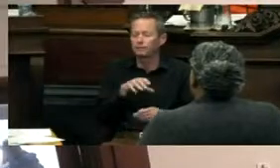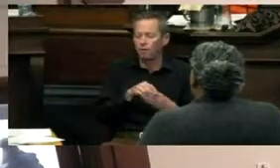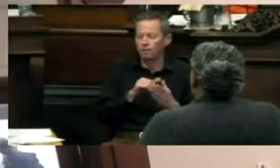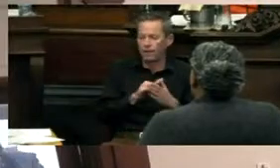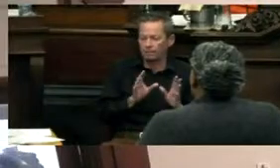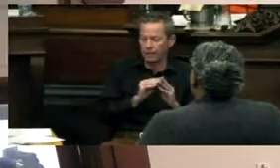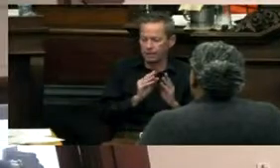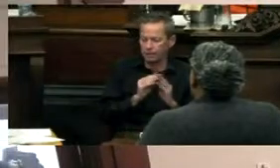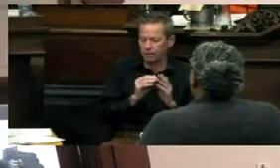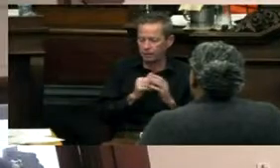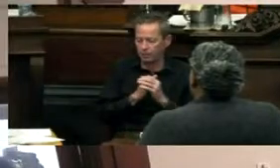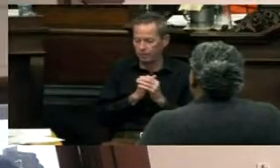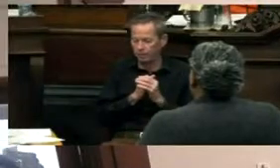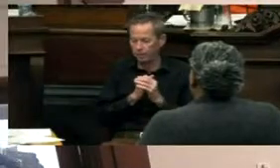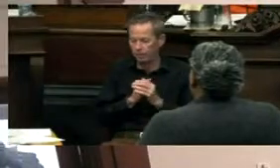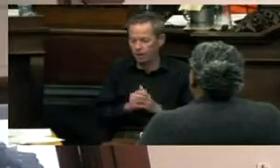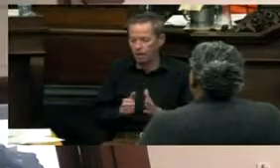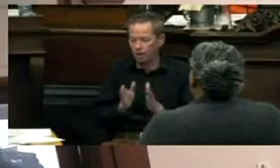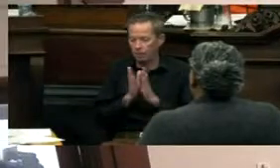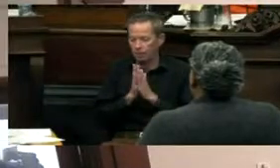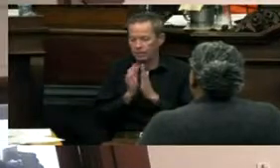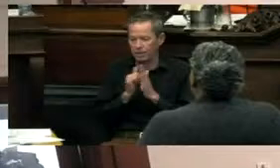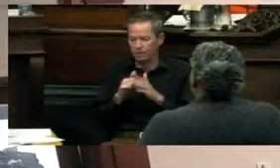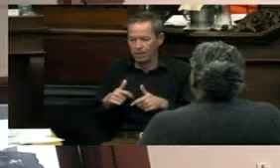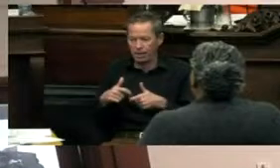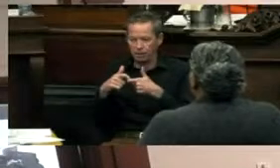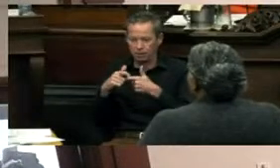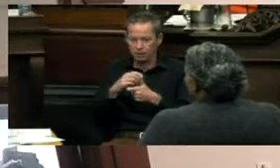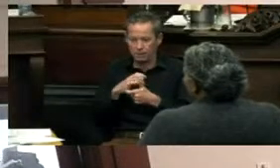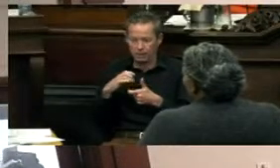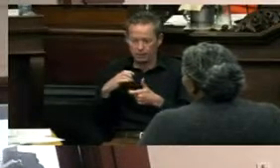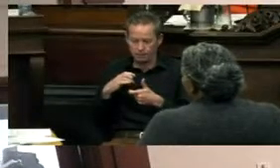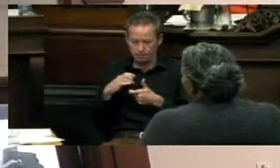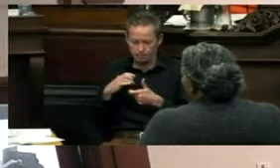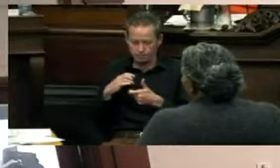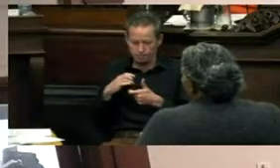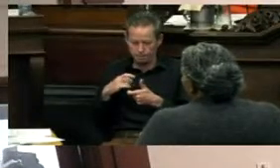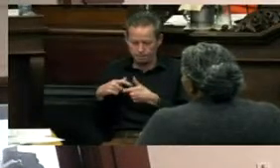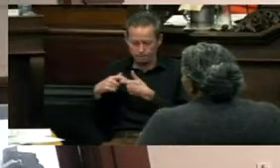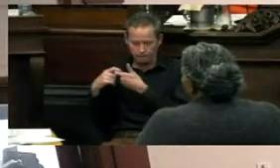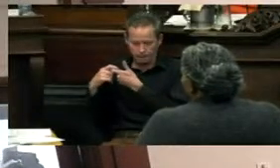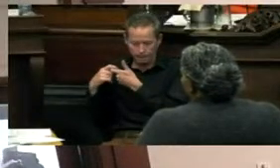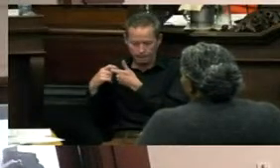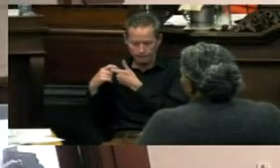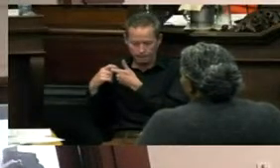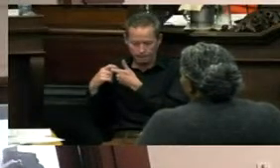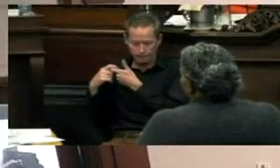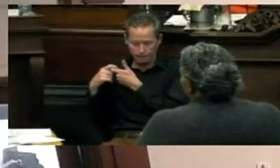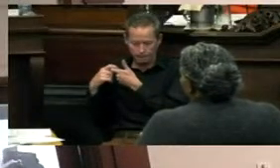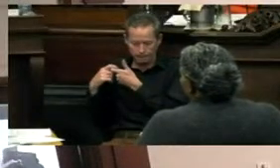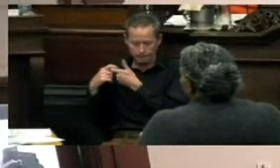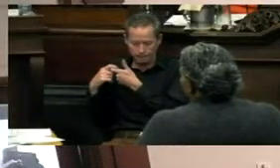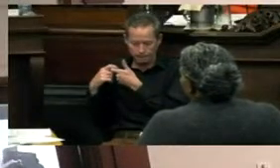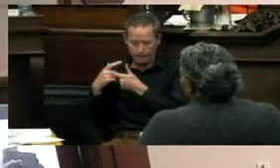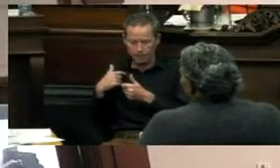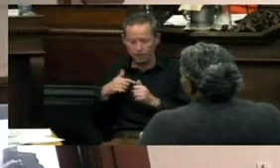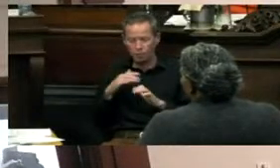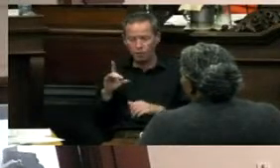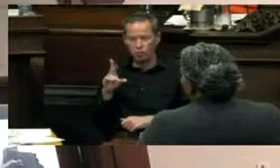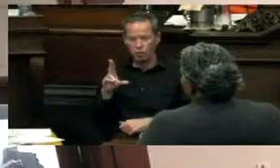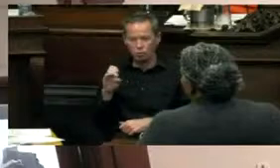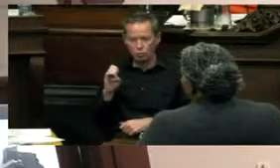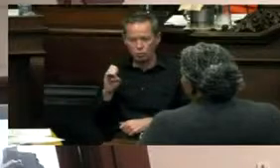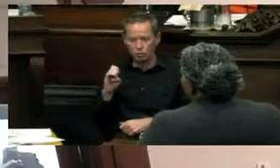was not party to that meeting. I